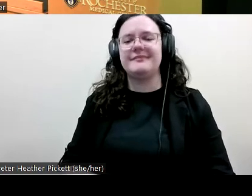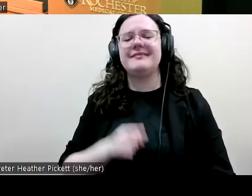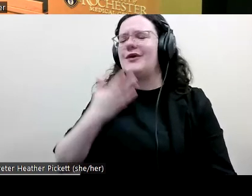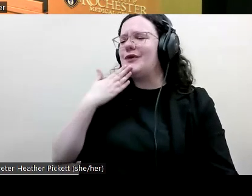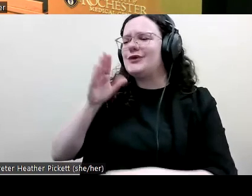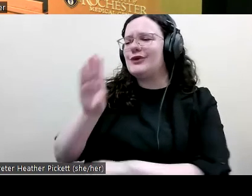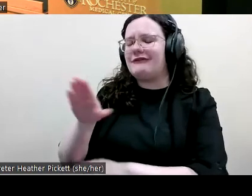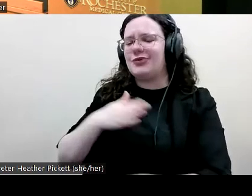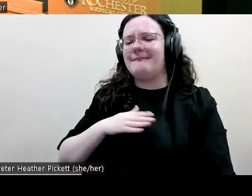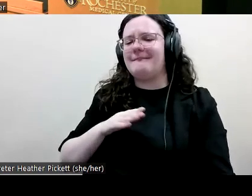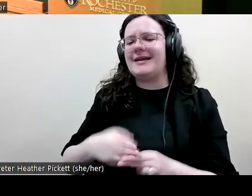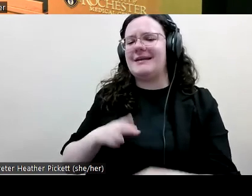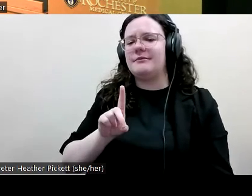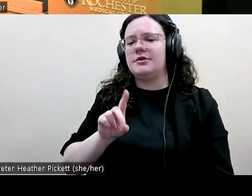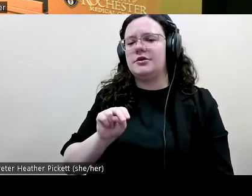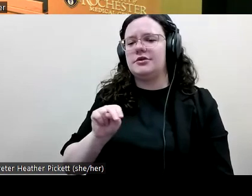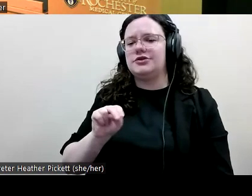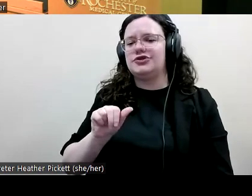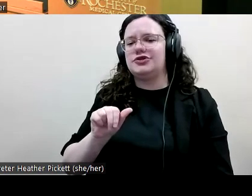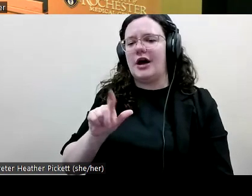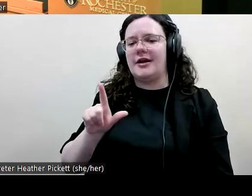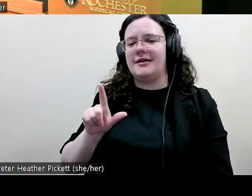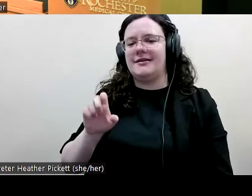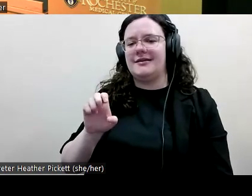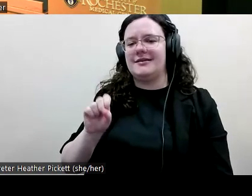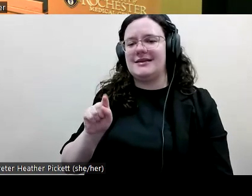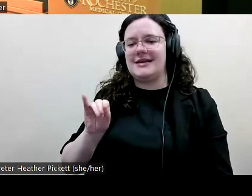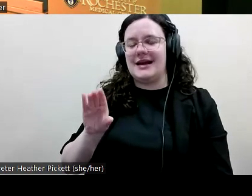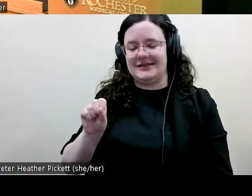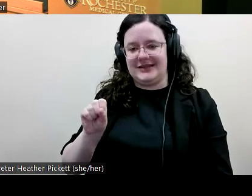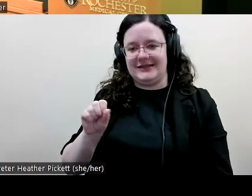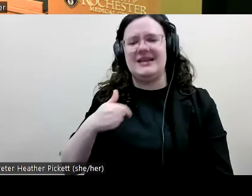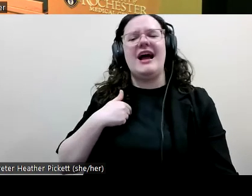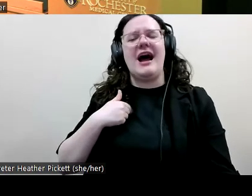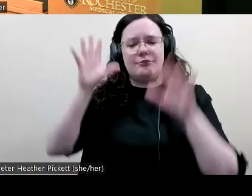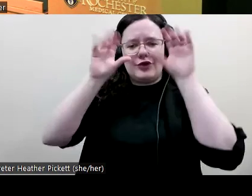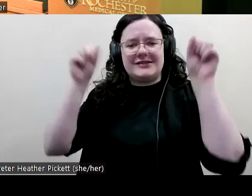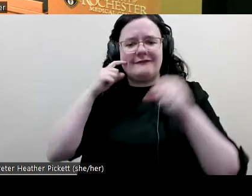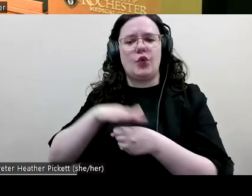and I'm the executive director of the local chapter of Nami Rochester so just so that